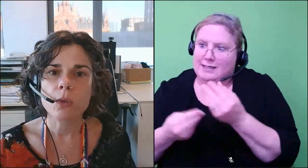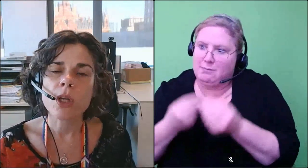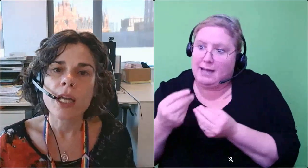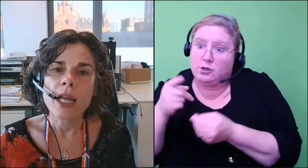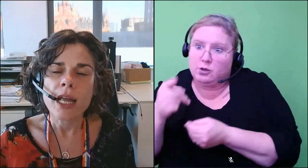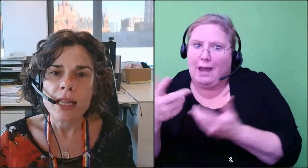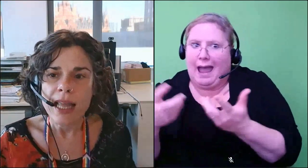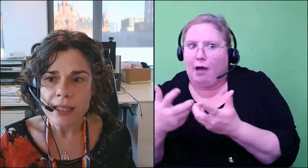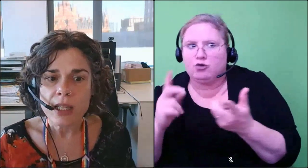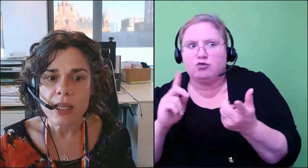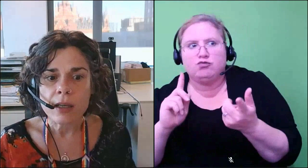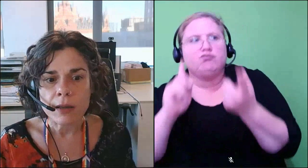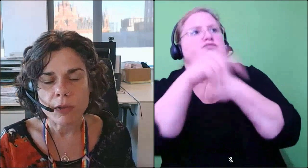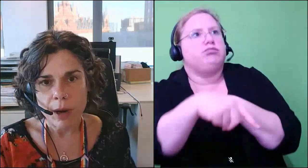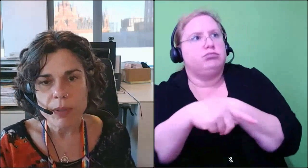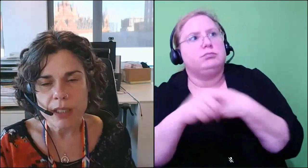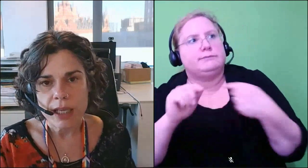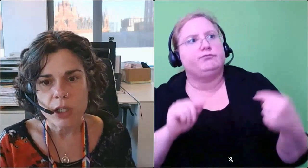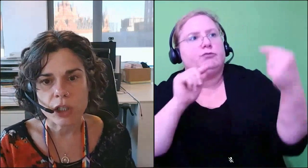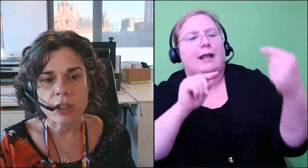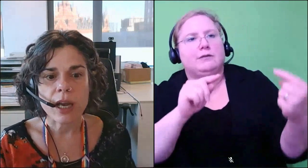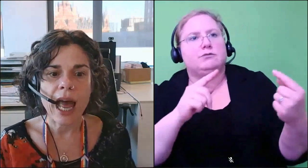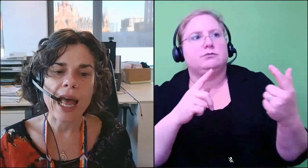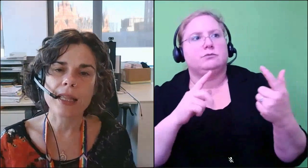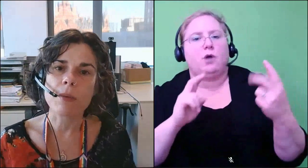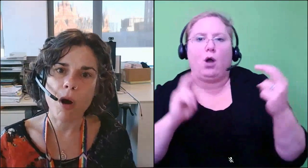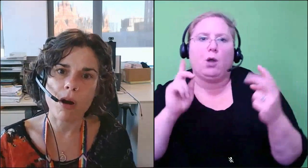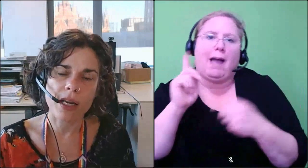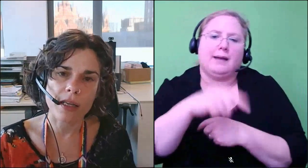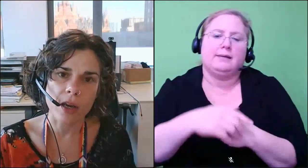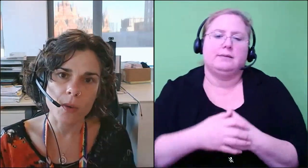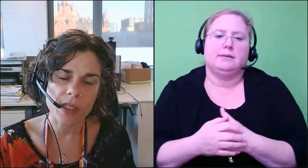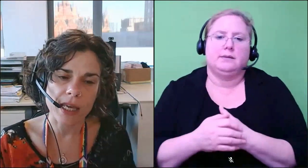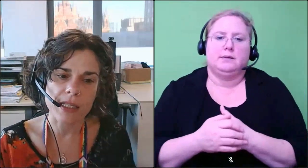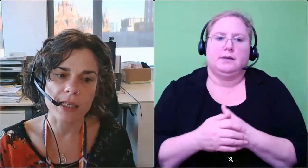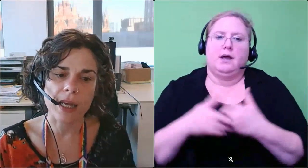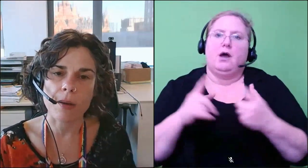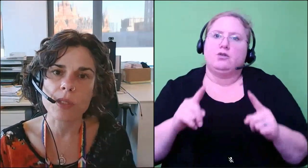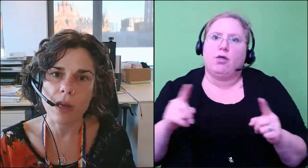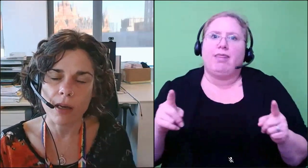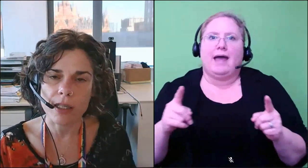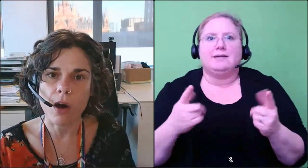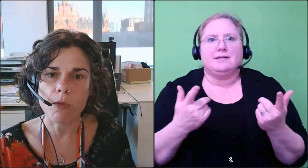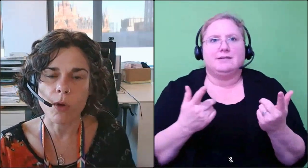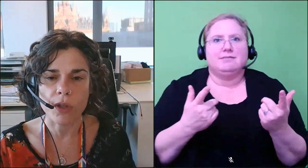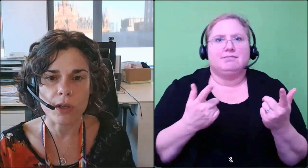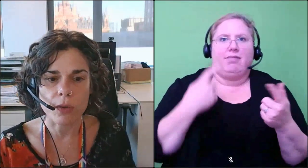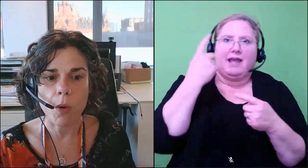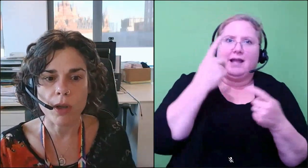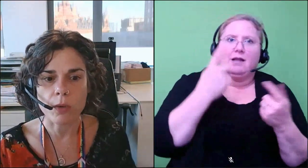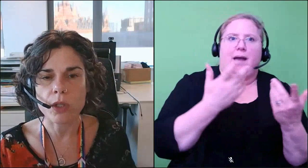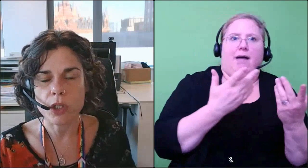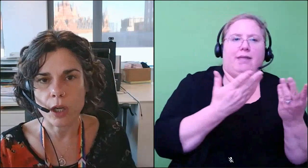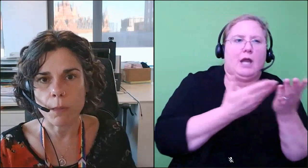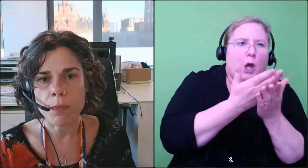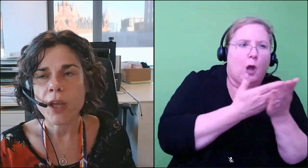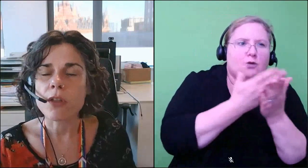So that's the kind of the representation and the bargaining and negotiating side of what unions do.